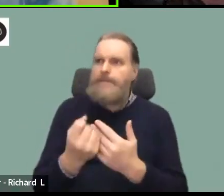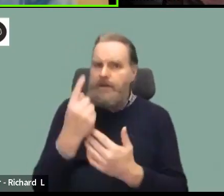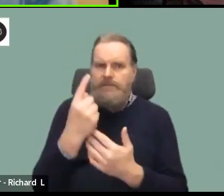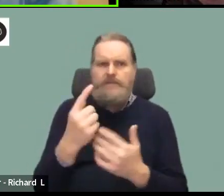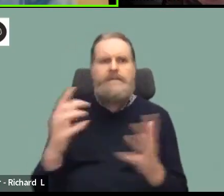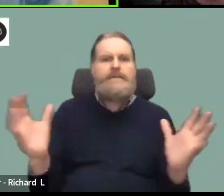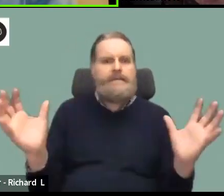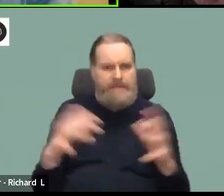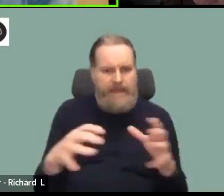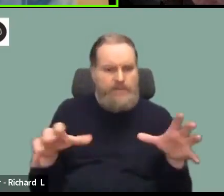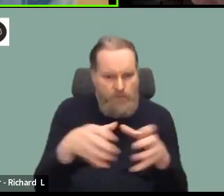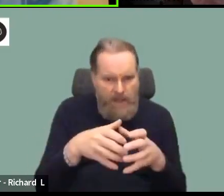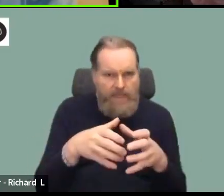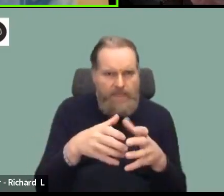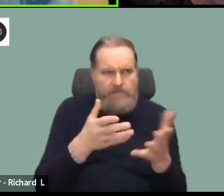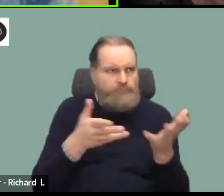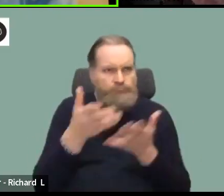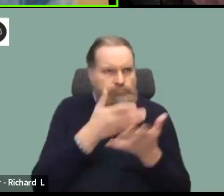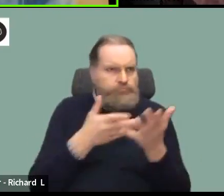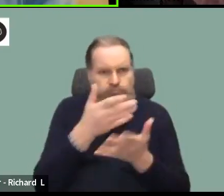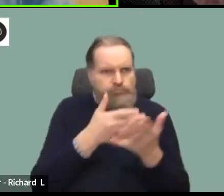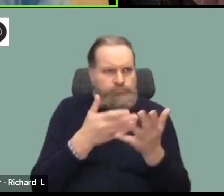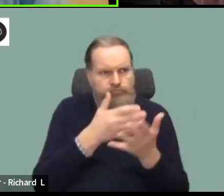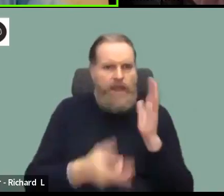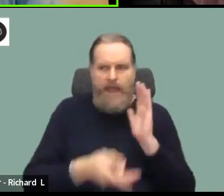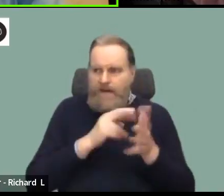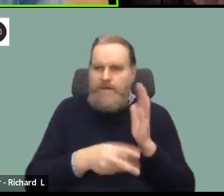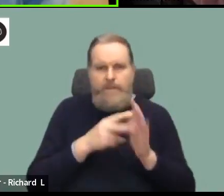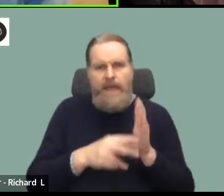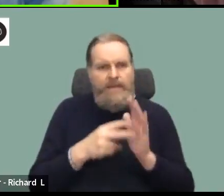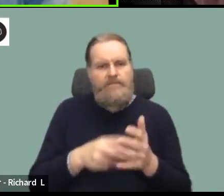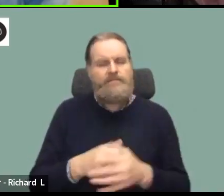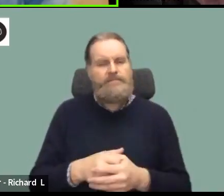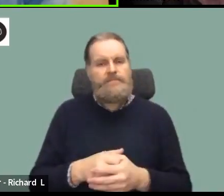there's even more pressure.